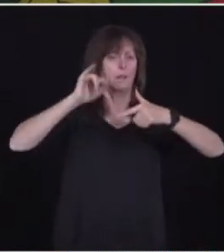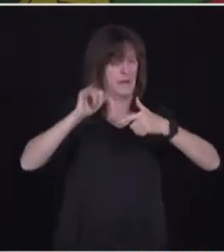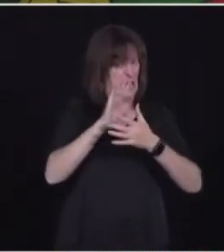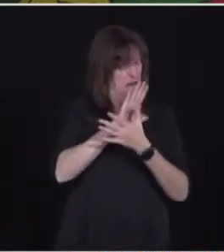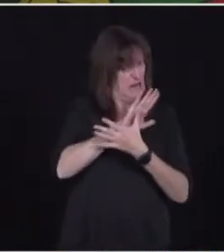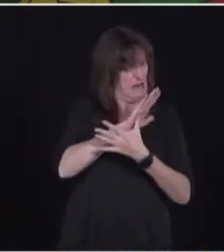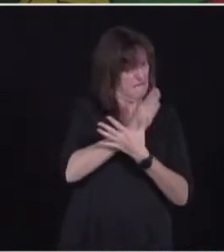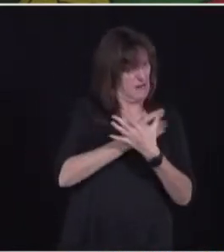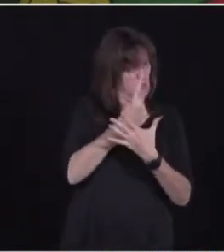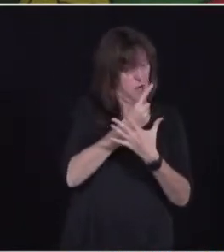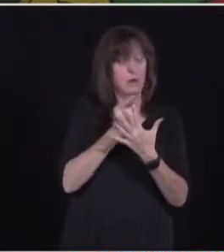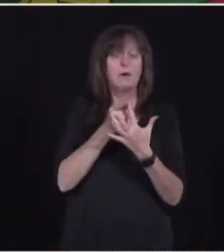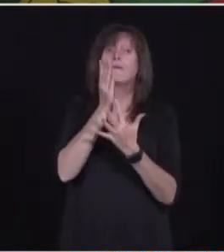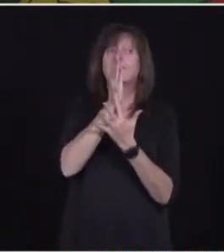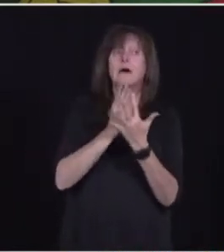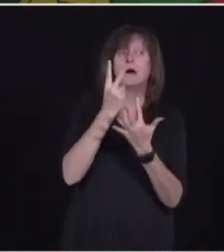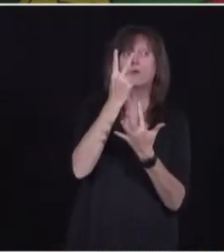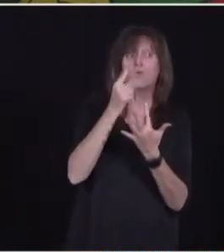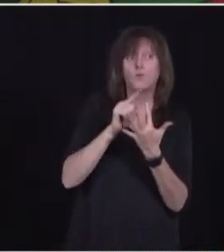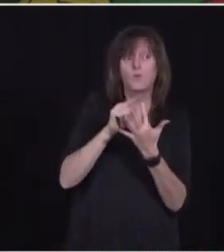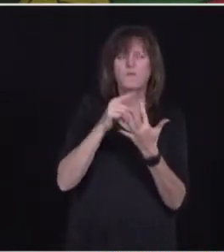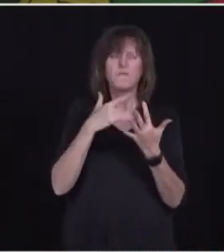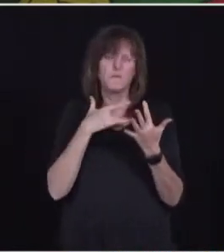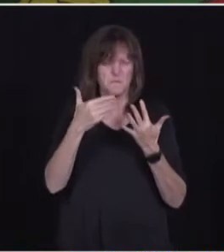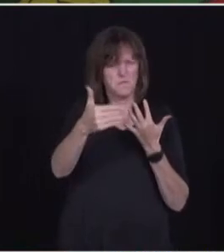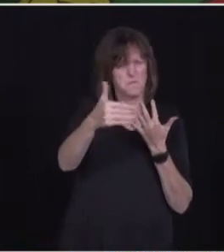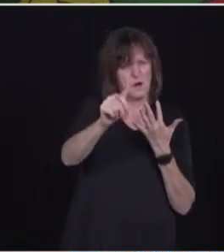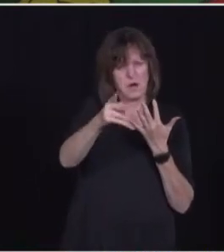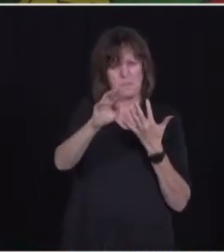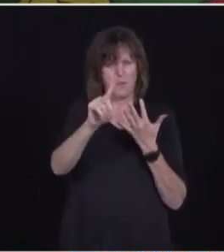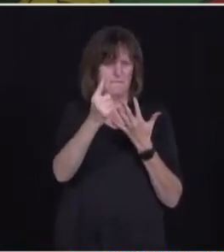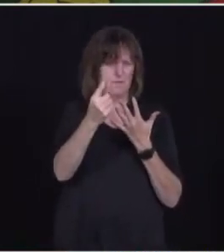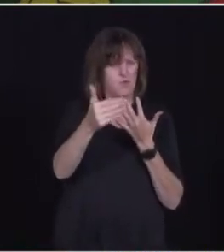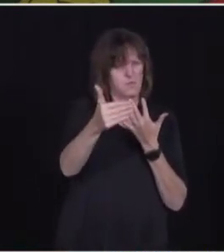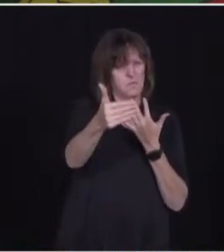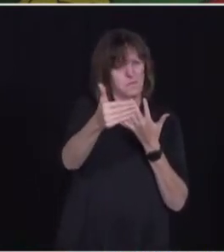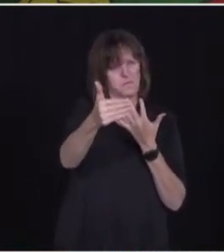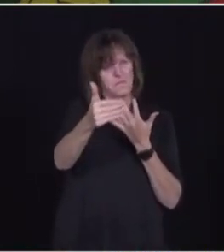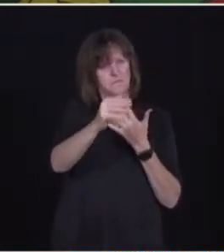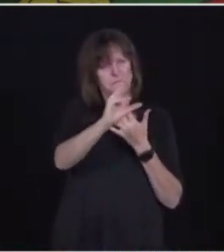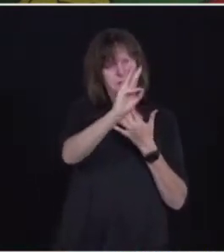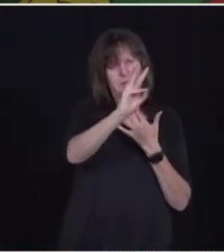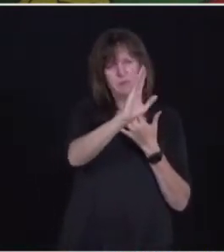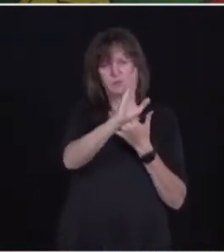able to do everyone, each day or on the first day, so people are going to have to be patient,